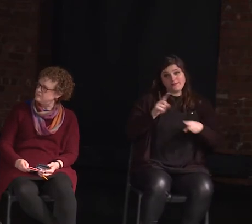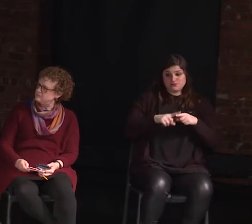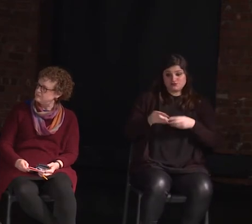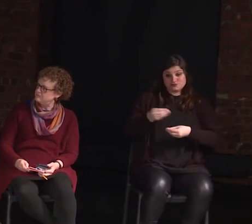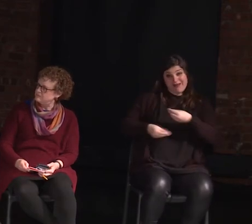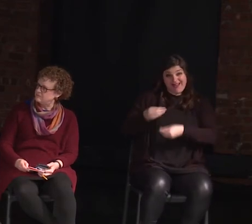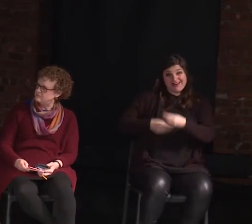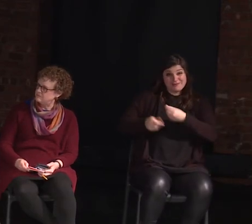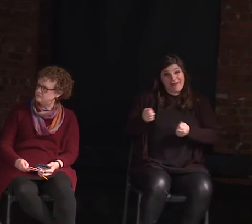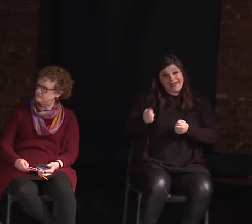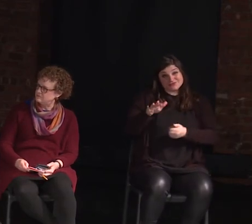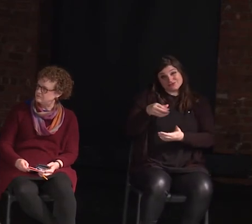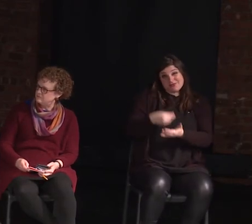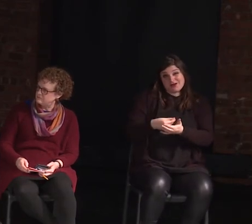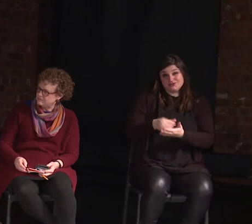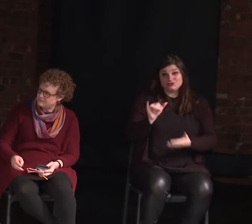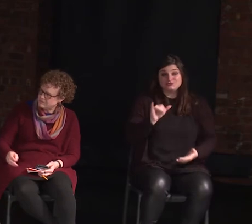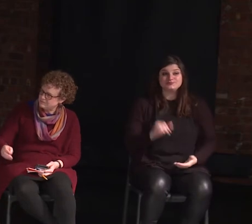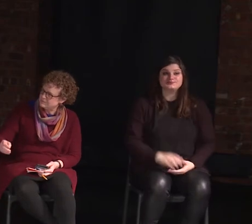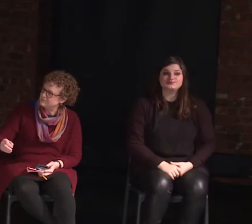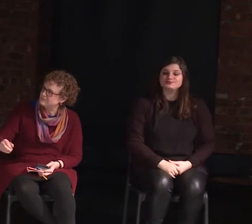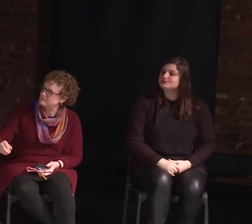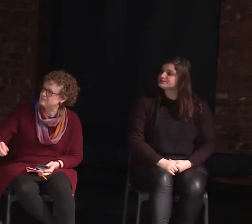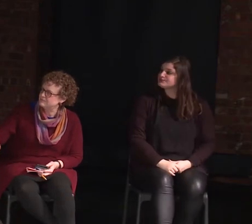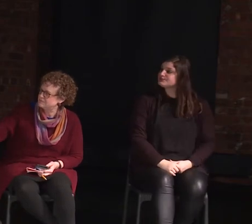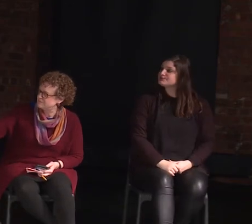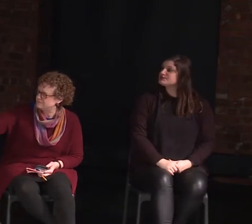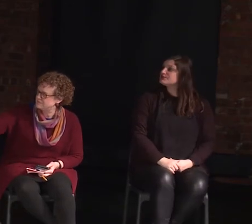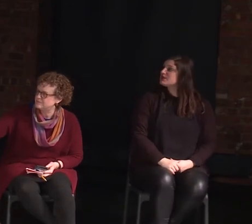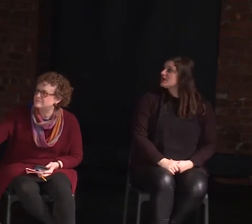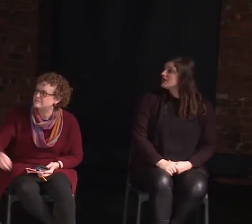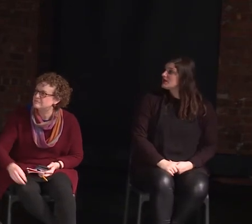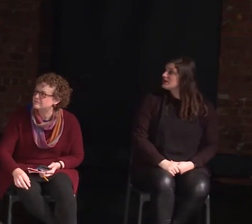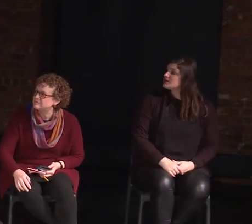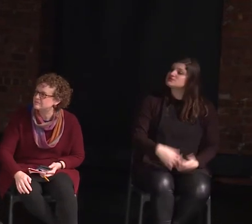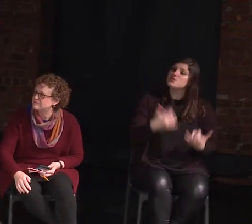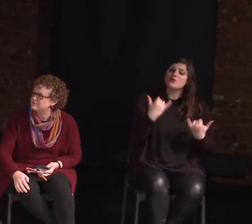Edwin: Susan, can you talk about Andrew W. Mellon and specifically in terms of your long-standing